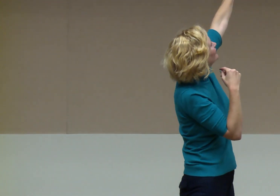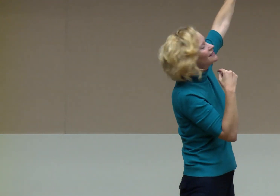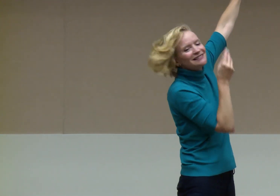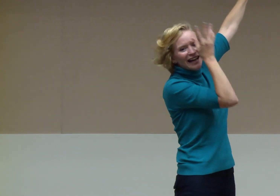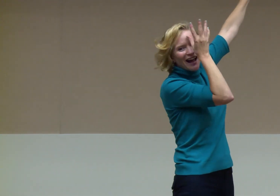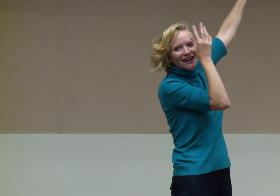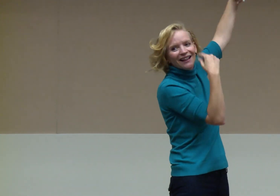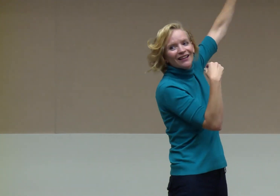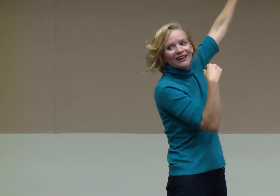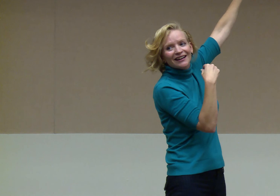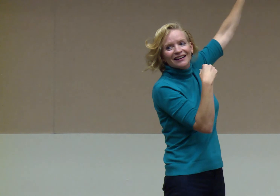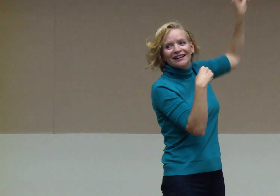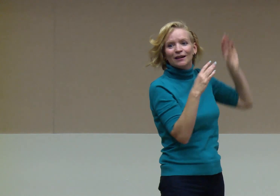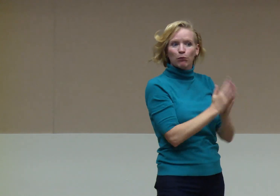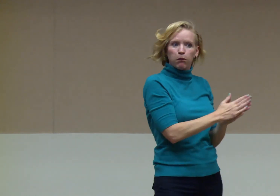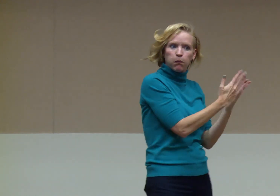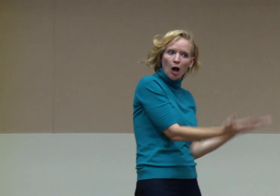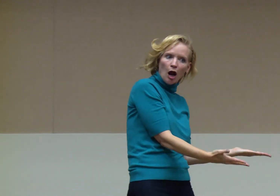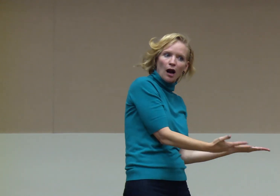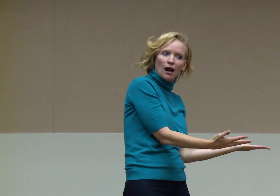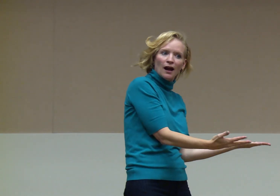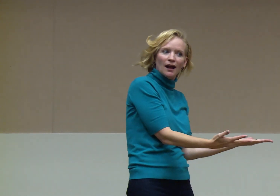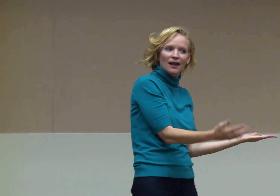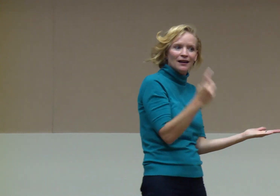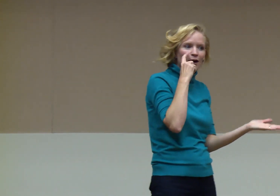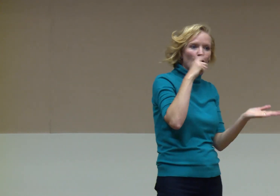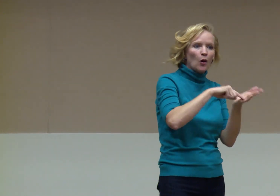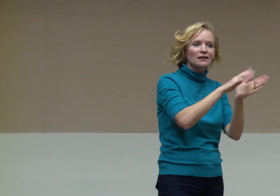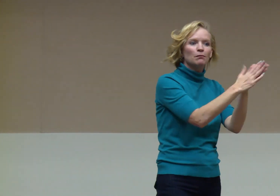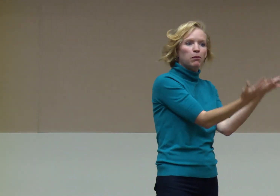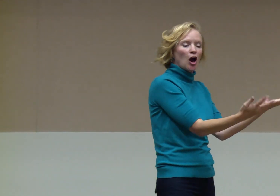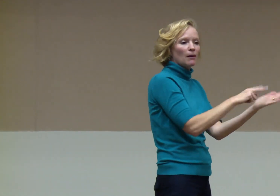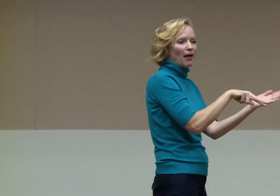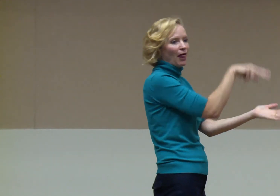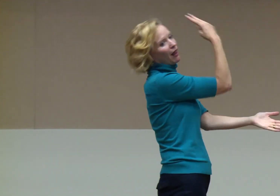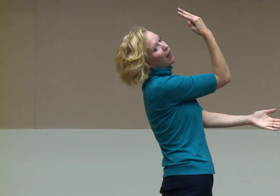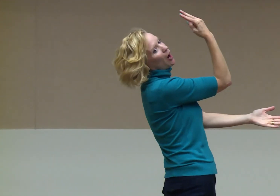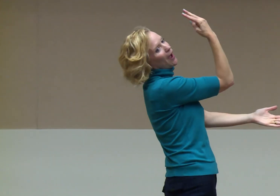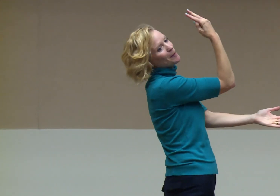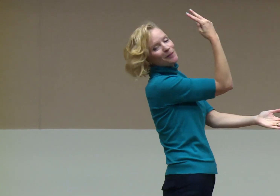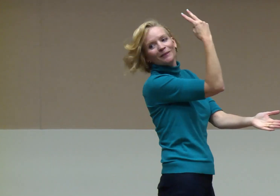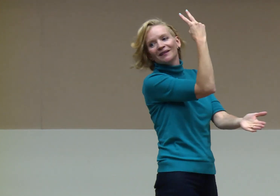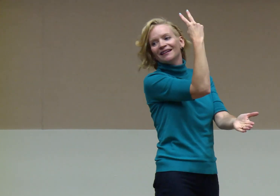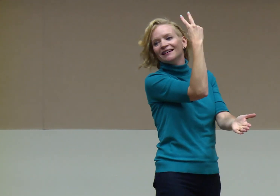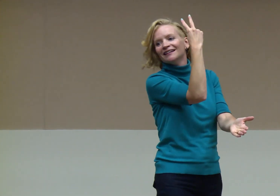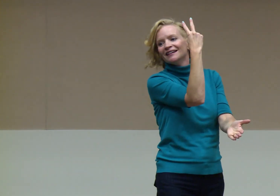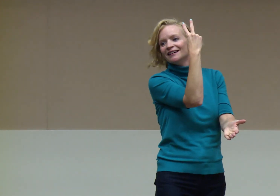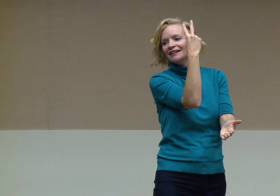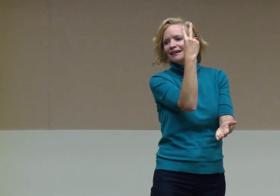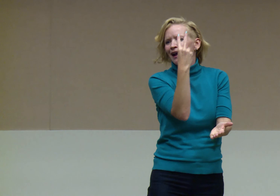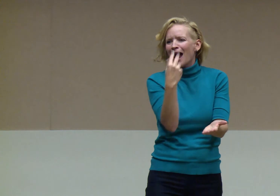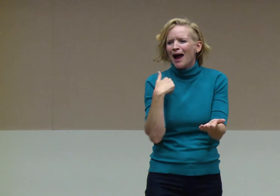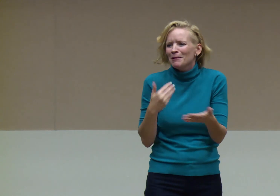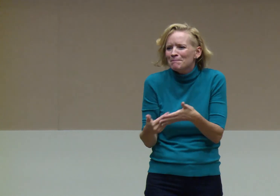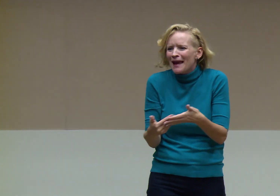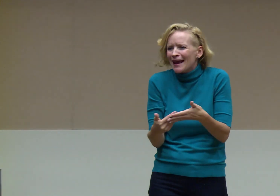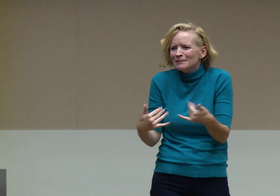but look at where it's pointing, look at where I'm looking. There's a book in my dad's lap, but I'm looking the opposite direction.